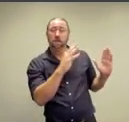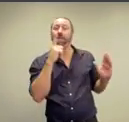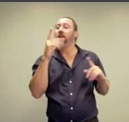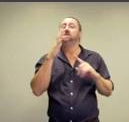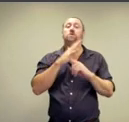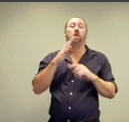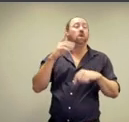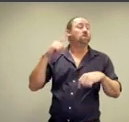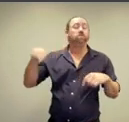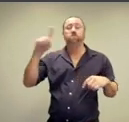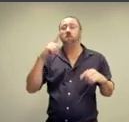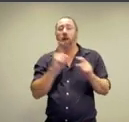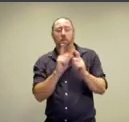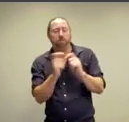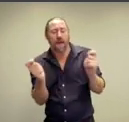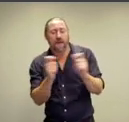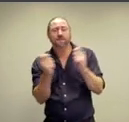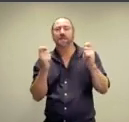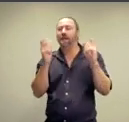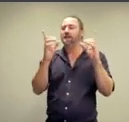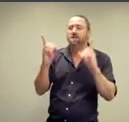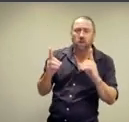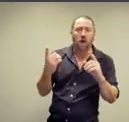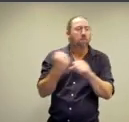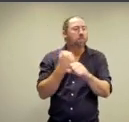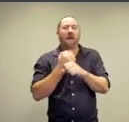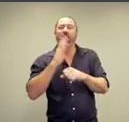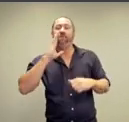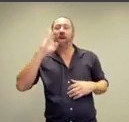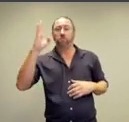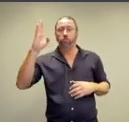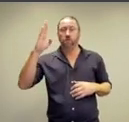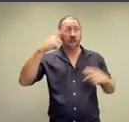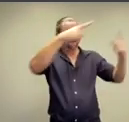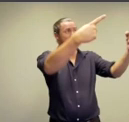the giants of fashion, the magazine editors, the designers were telling us,